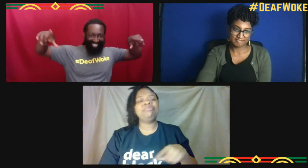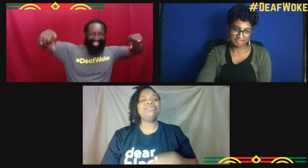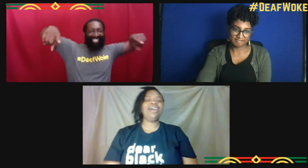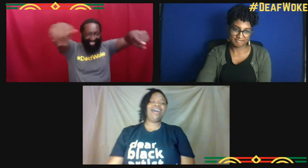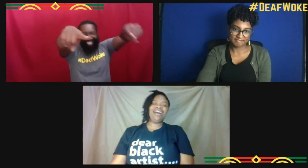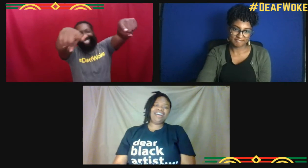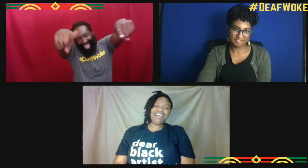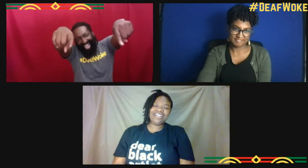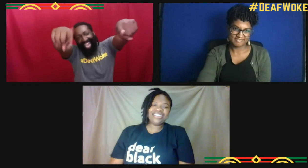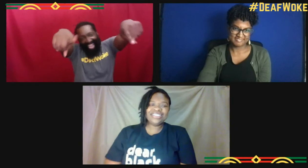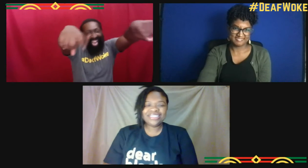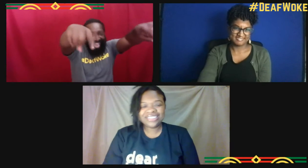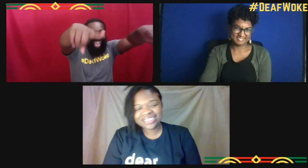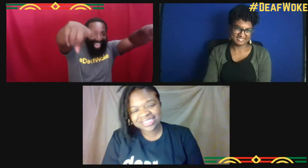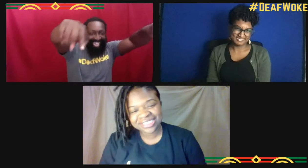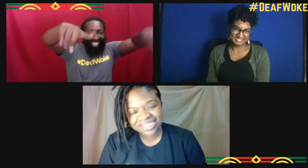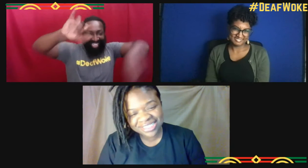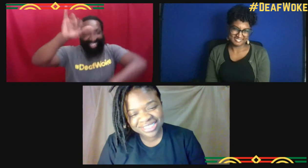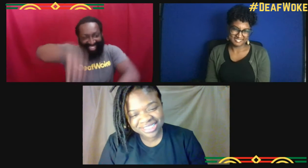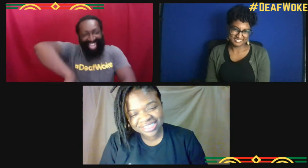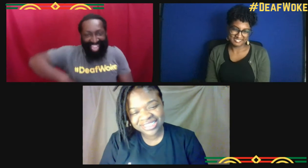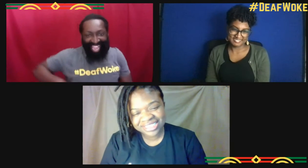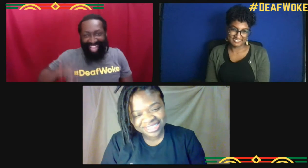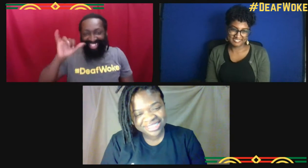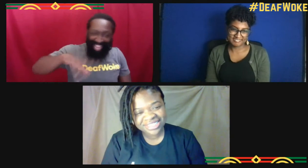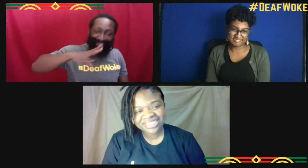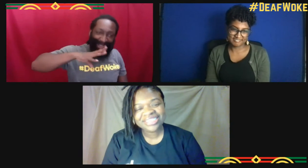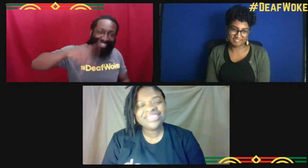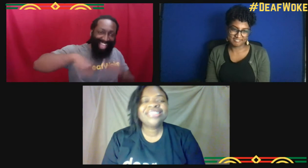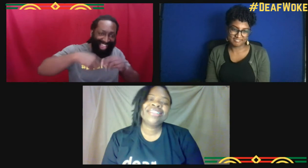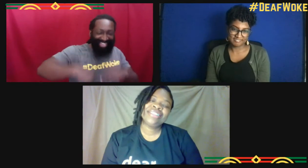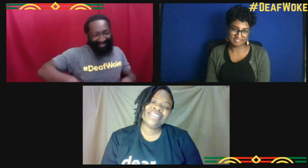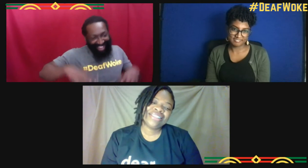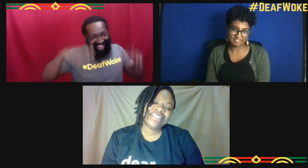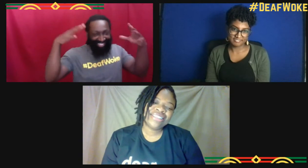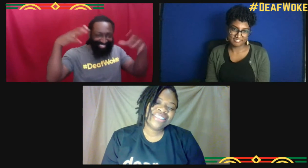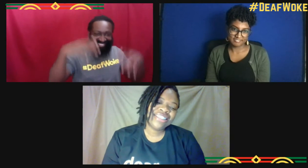Z, yeah, yeah, yeah, that's what I'm talking about, yeah.